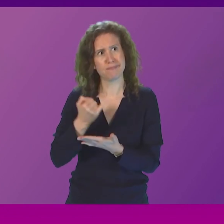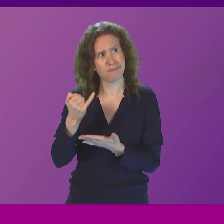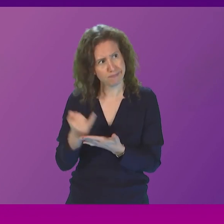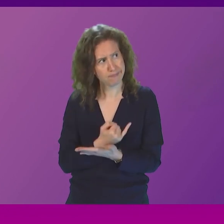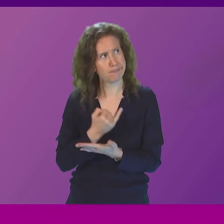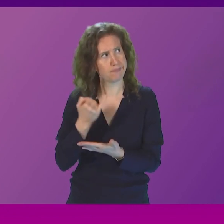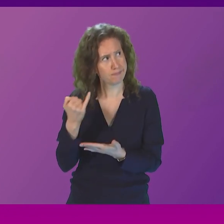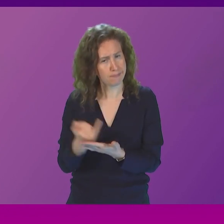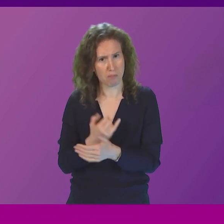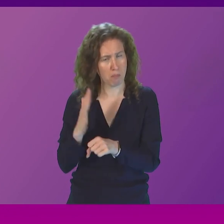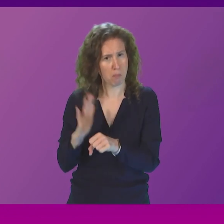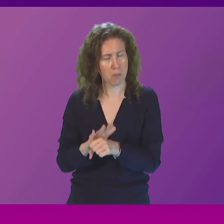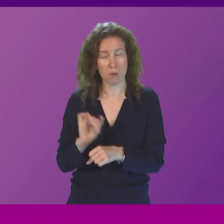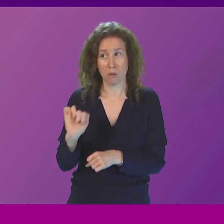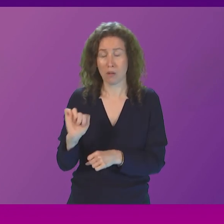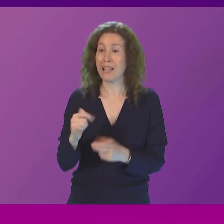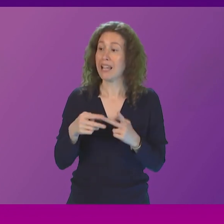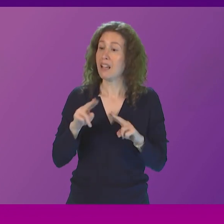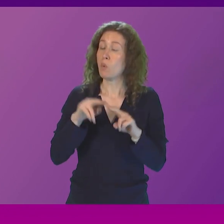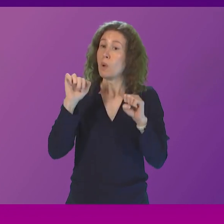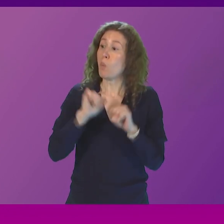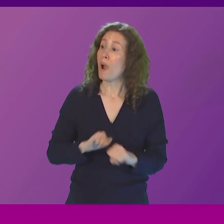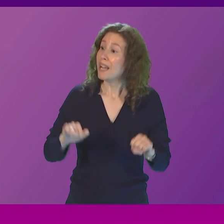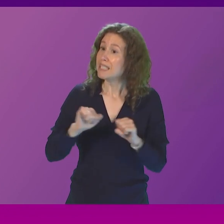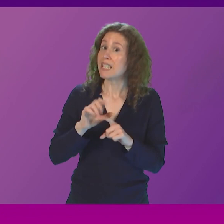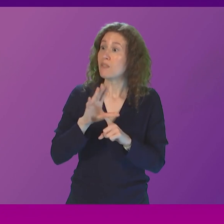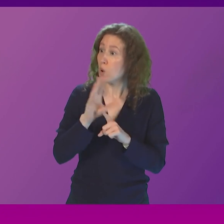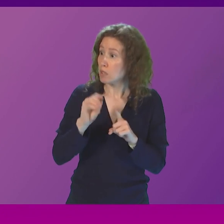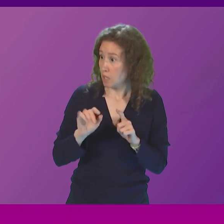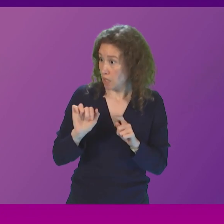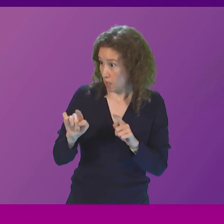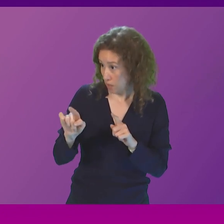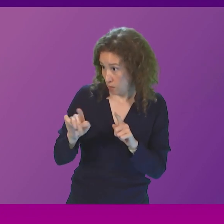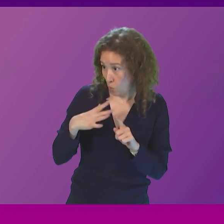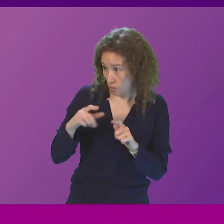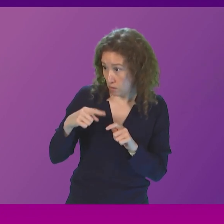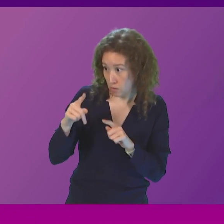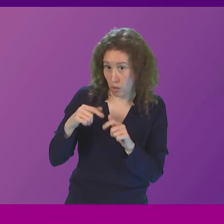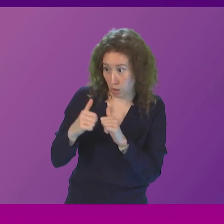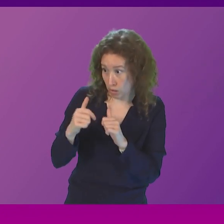If we waited for the Conservatives and went at their glacial pace, there would not be